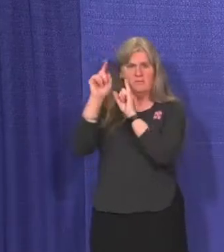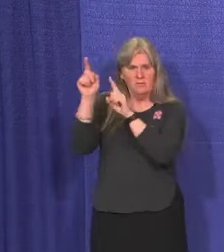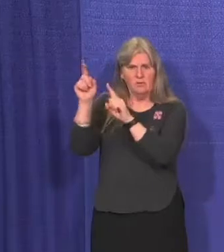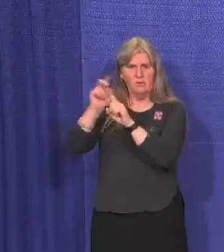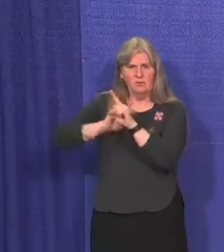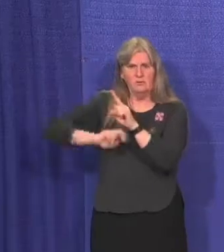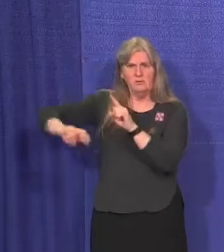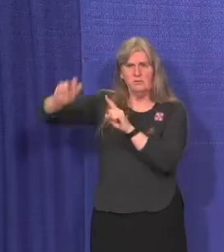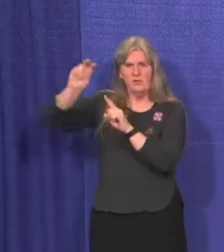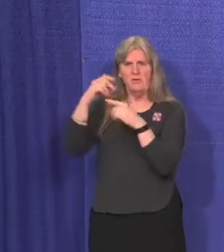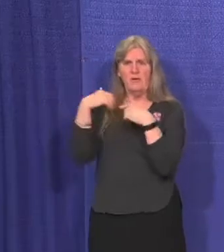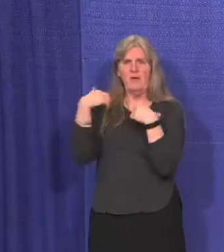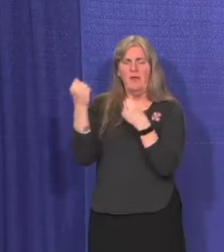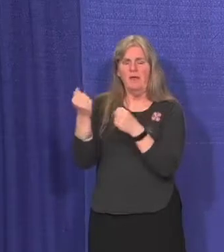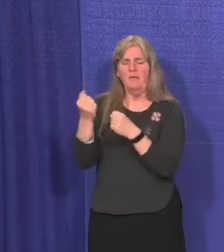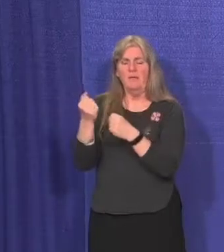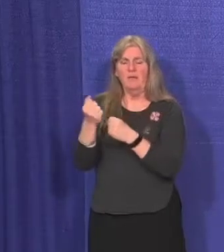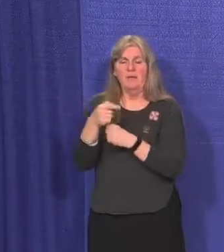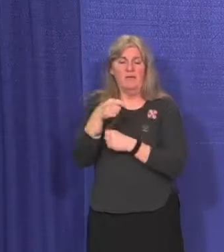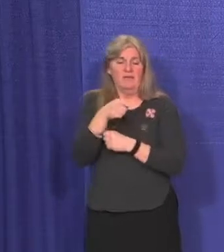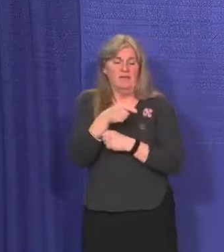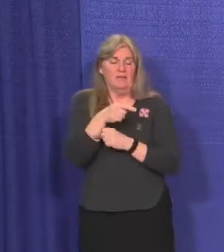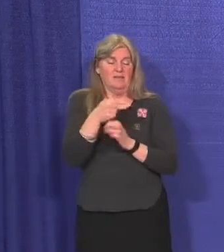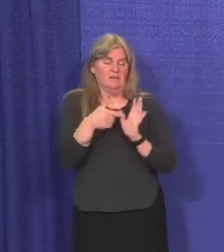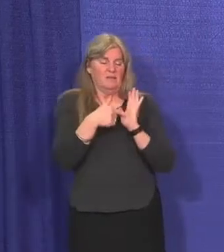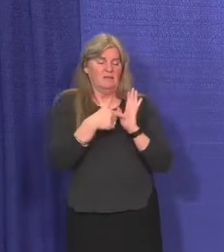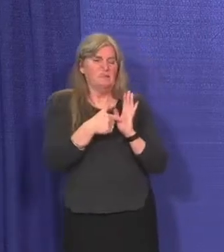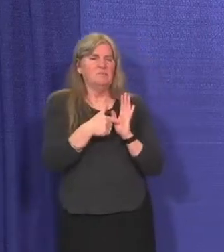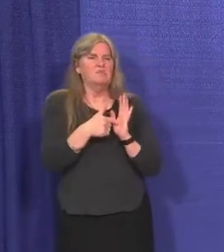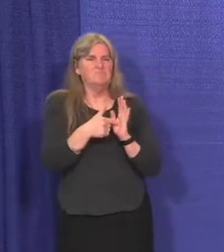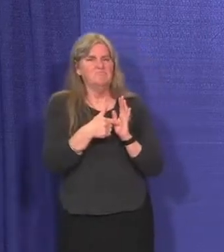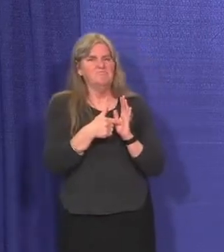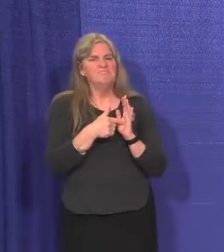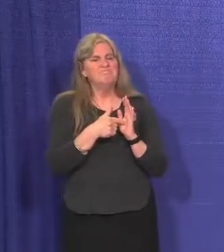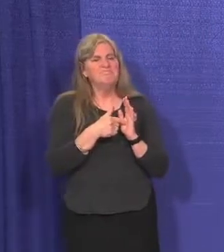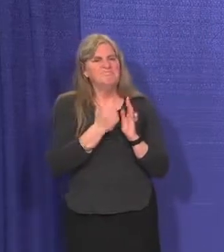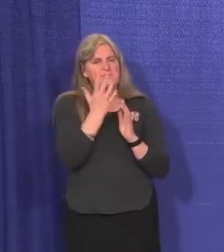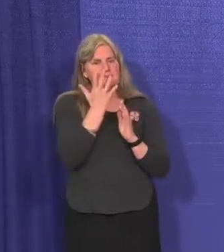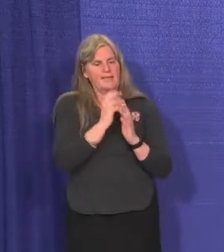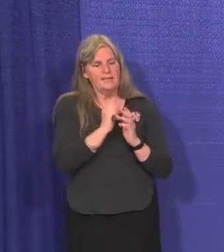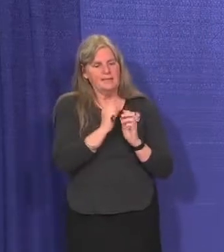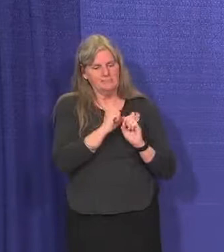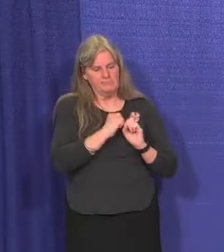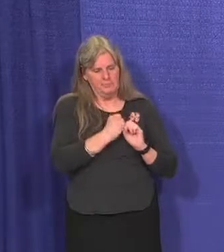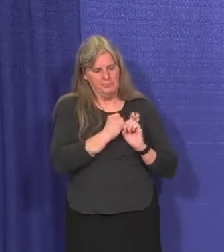We need to have excellent partnership with some of the best medical care in the